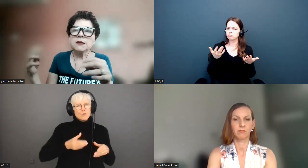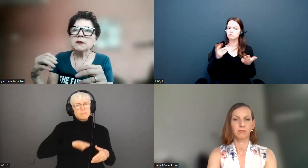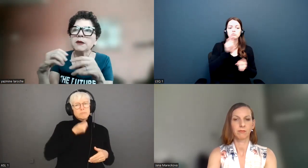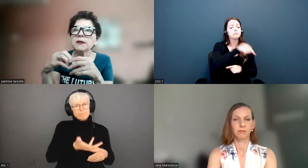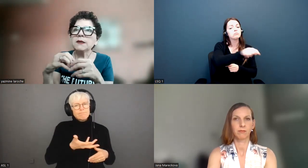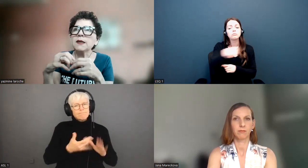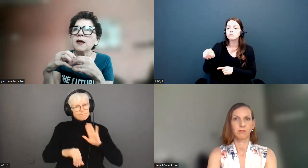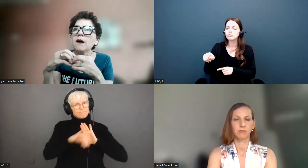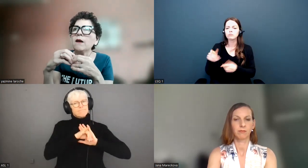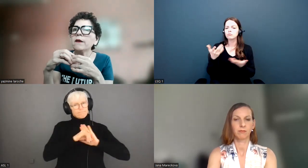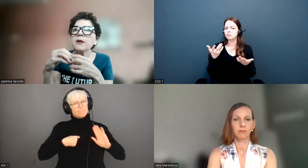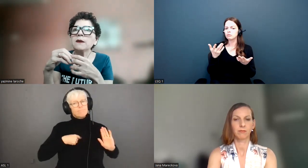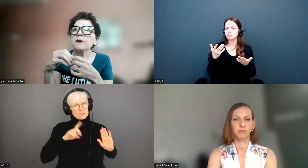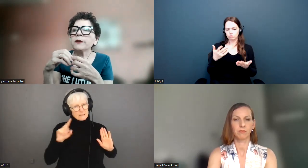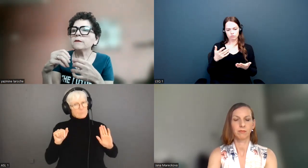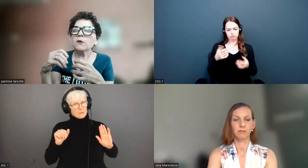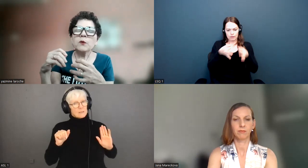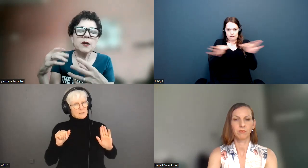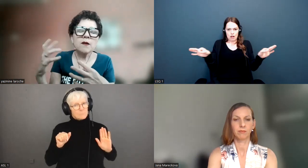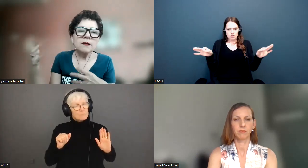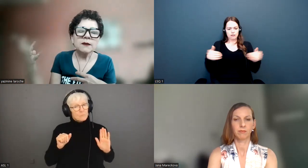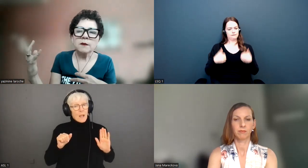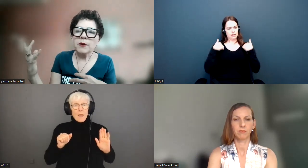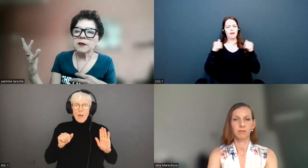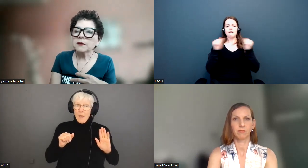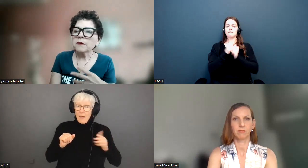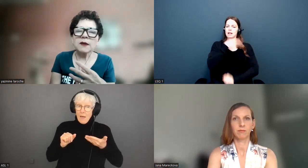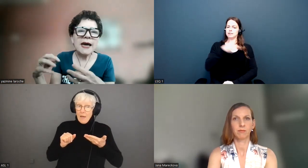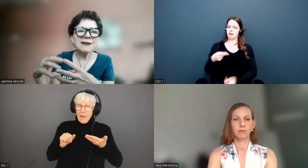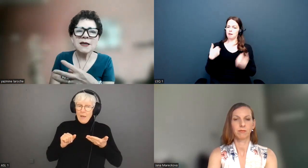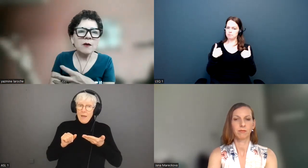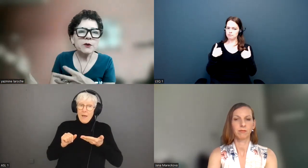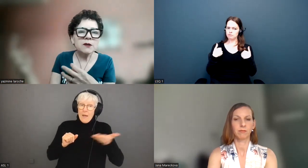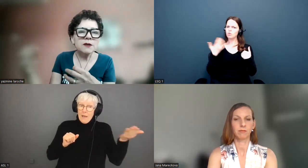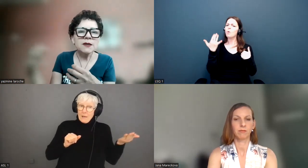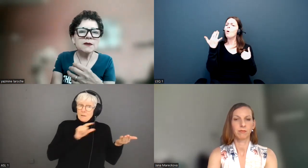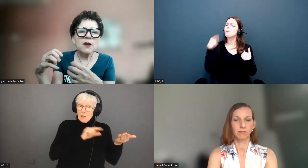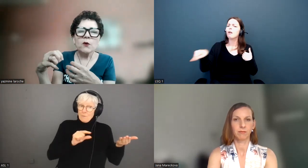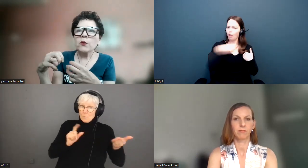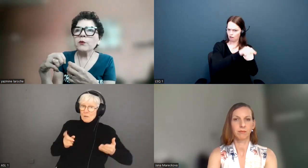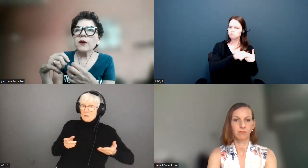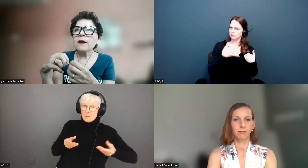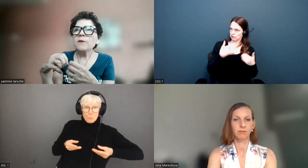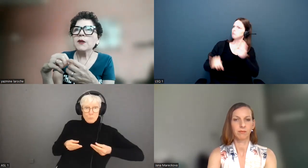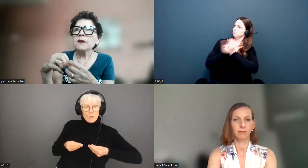a disability are being given what we call in the public acting opportunities or um you